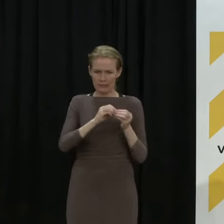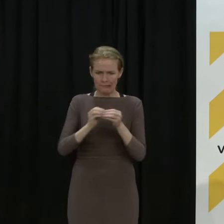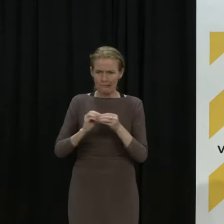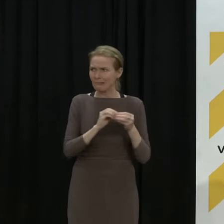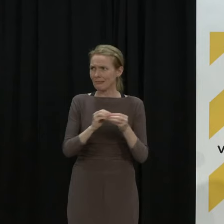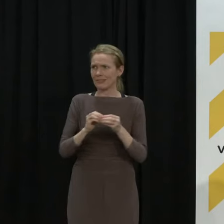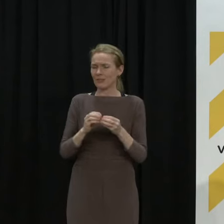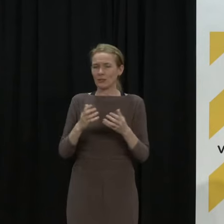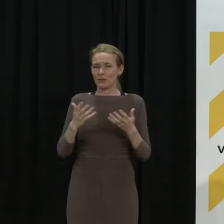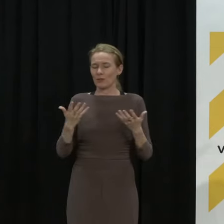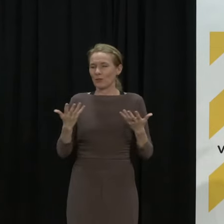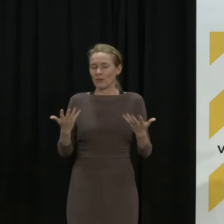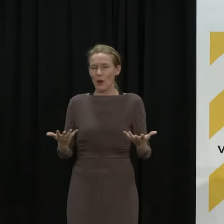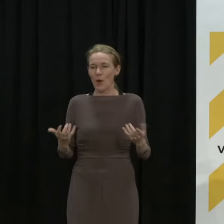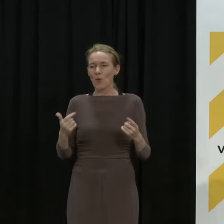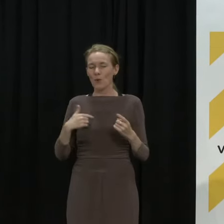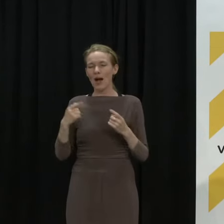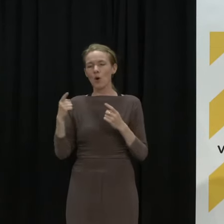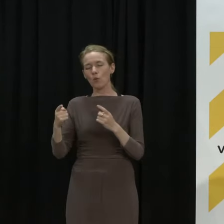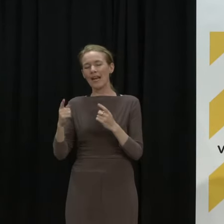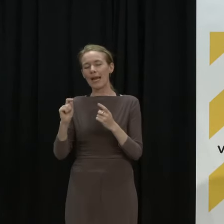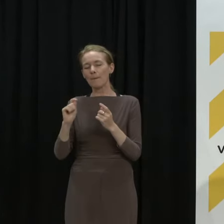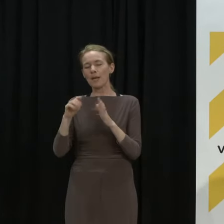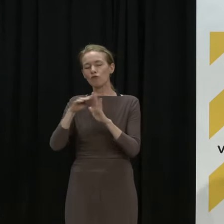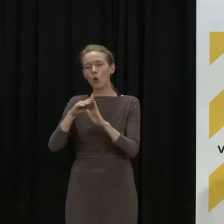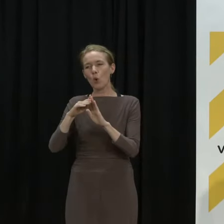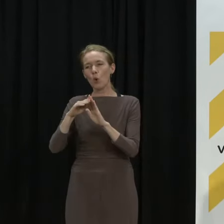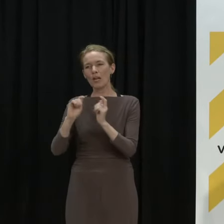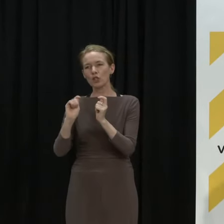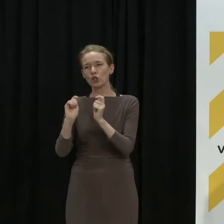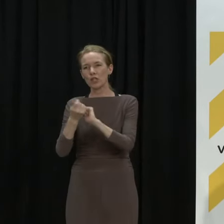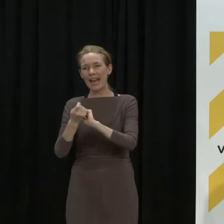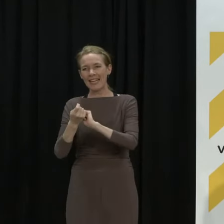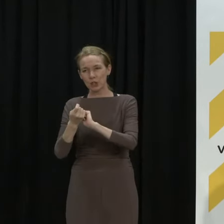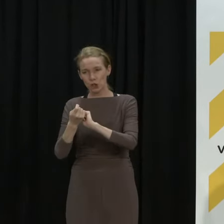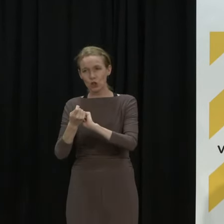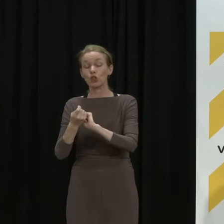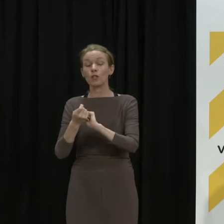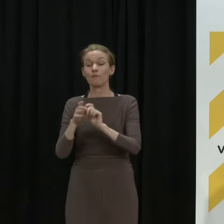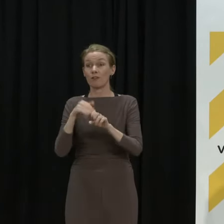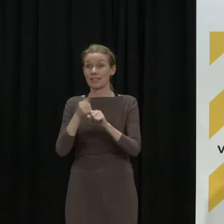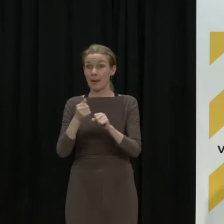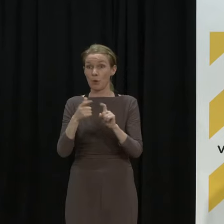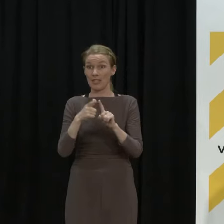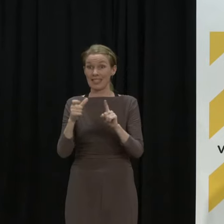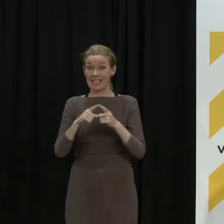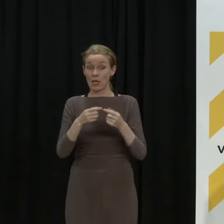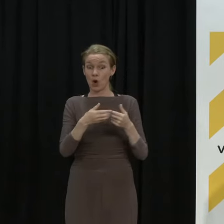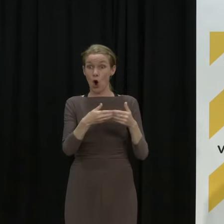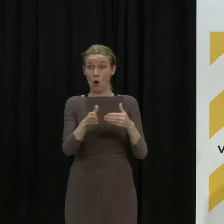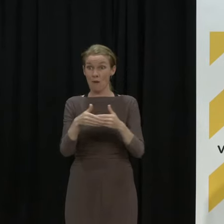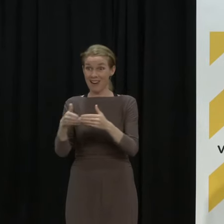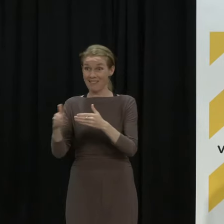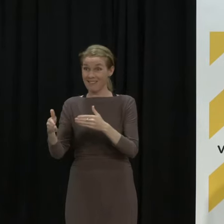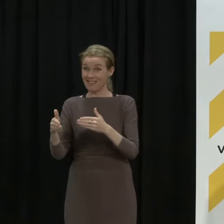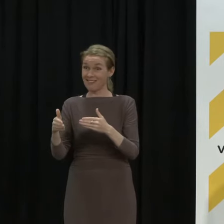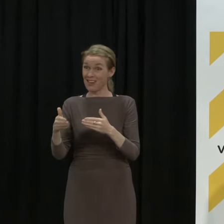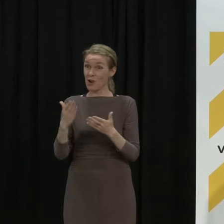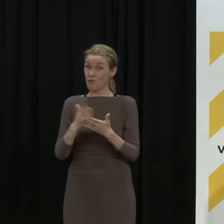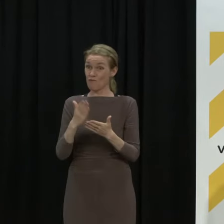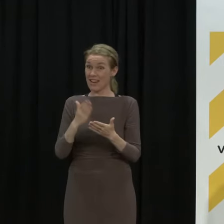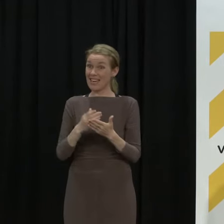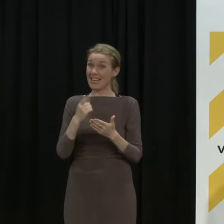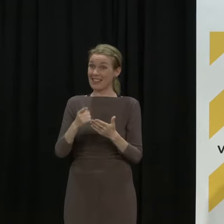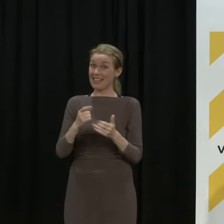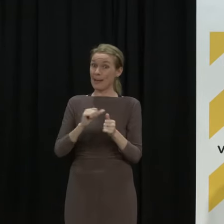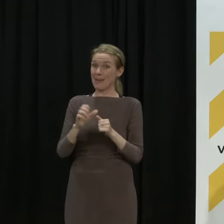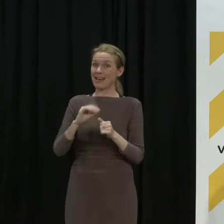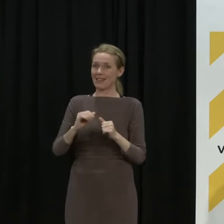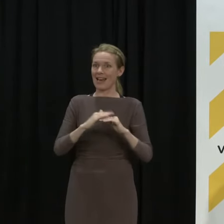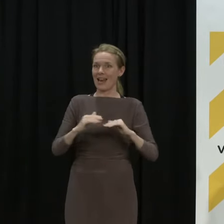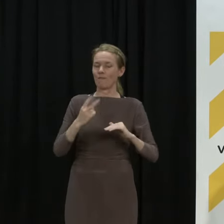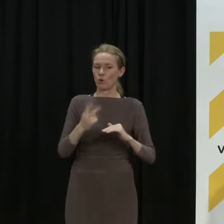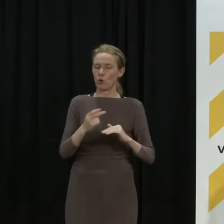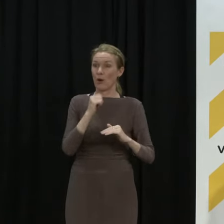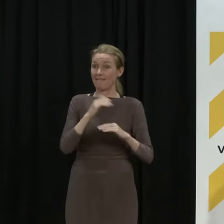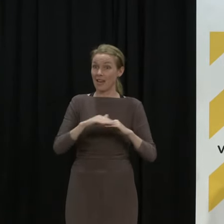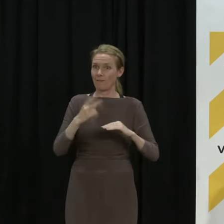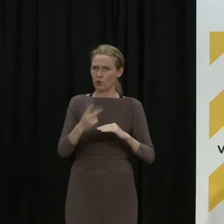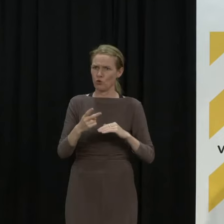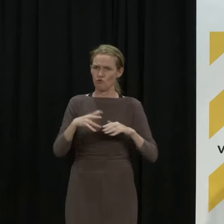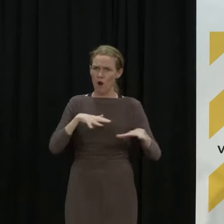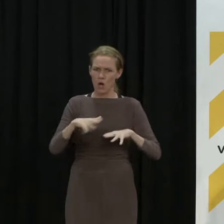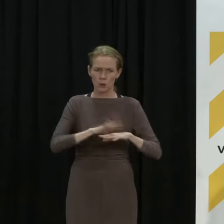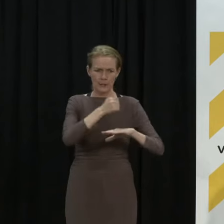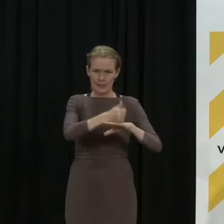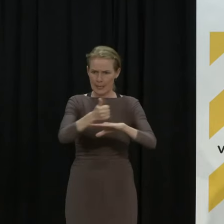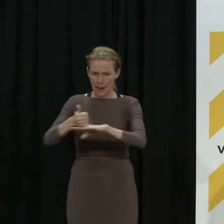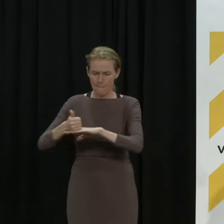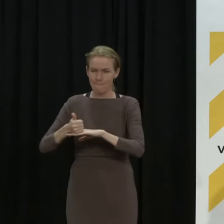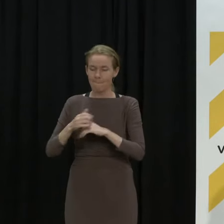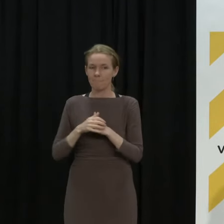Level 3 to Alert Level 4 to